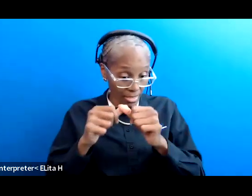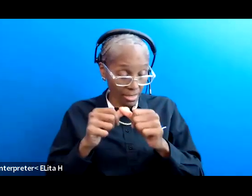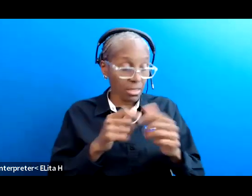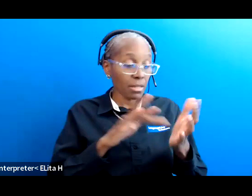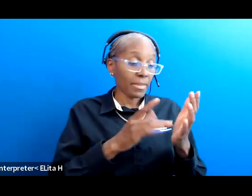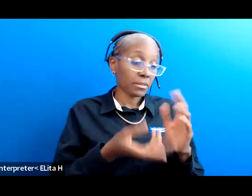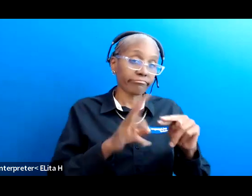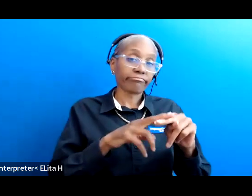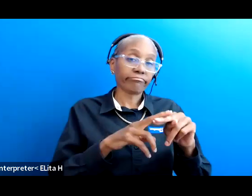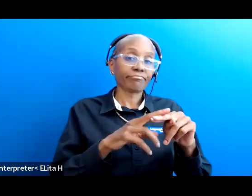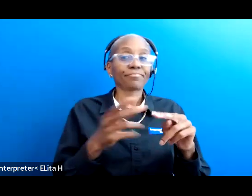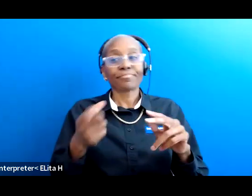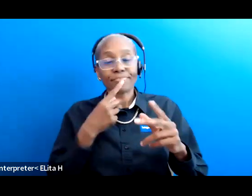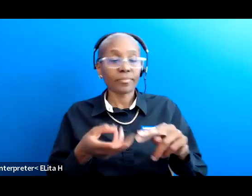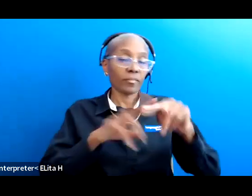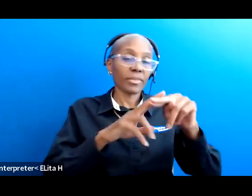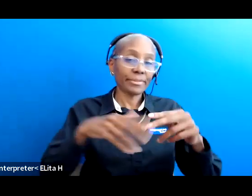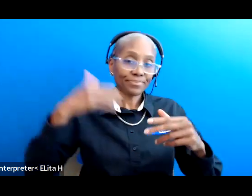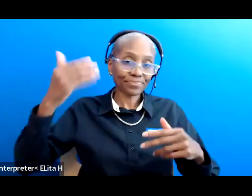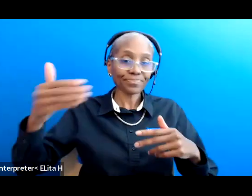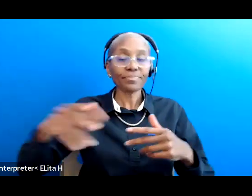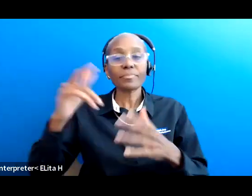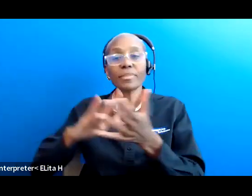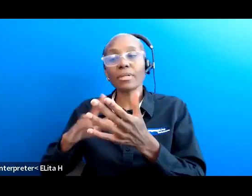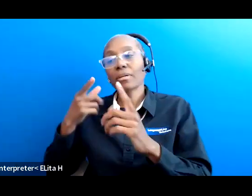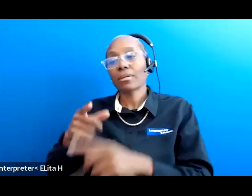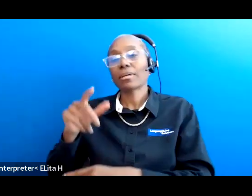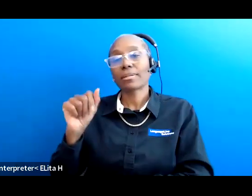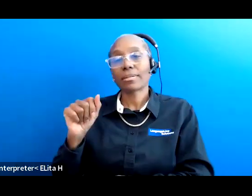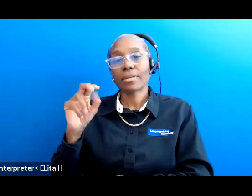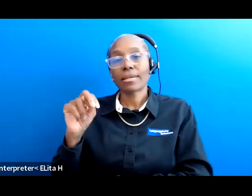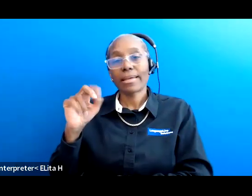The other medications that are given are anti-epileptics, which are seizure